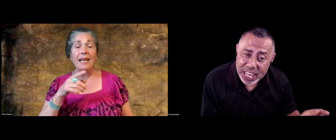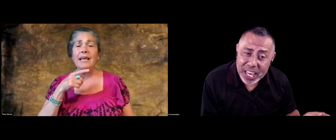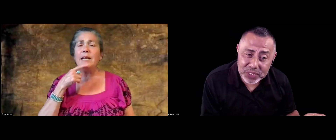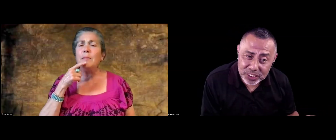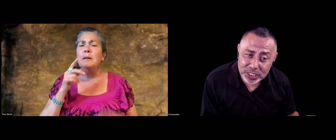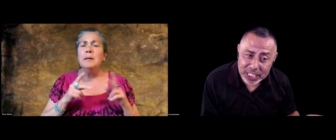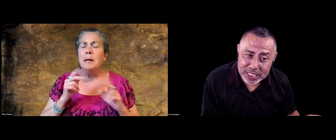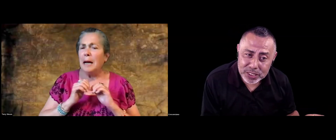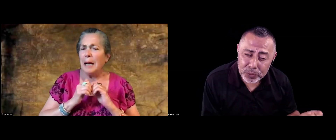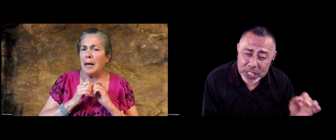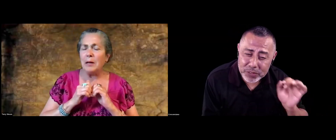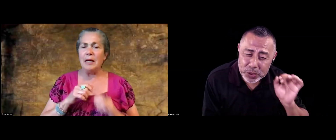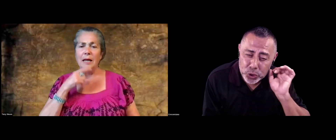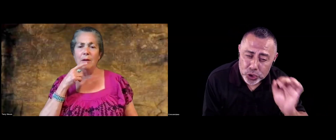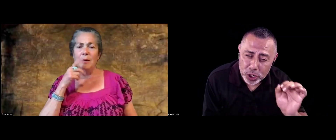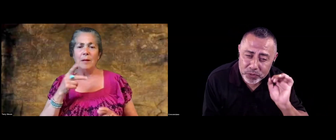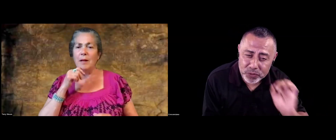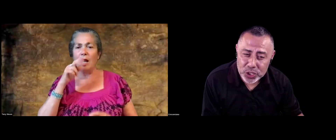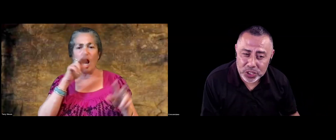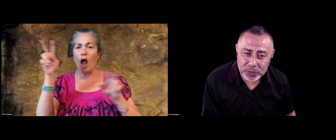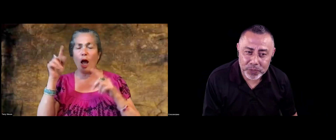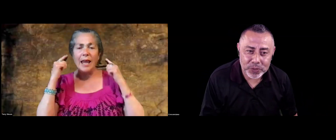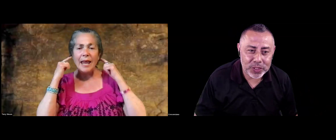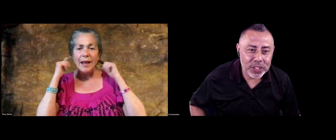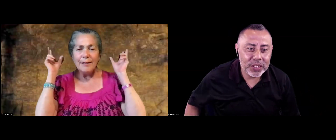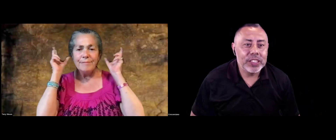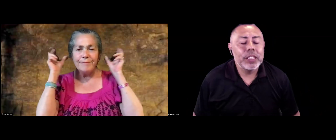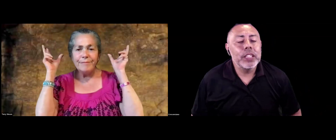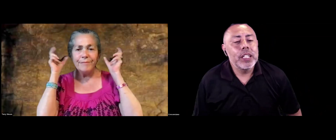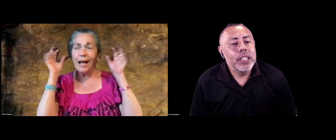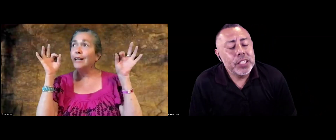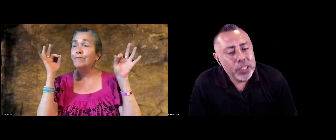We have Eagle L. We have some sharp vision.